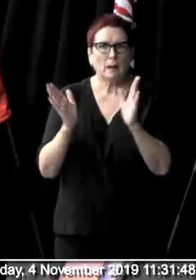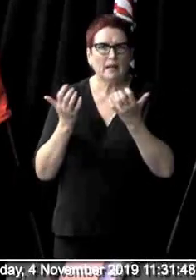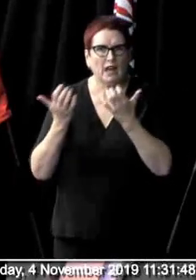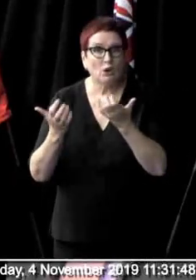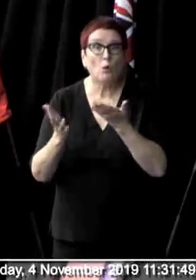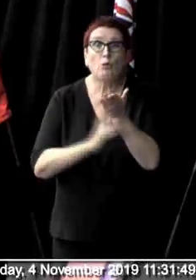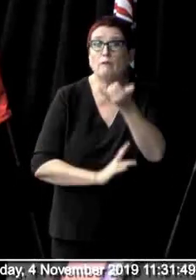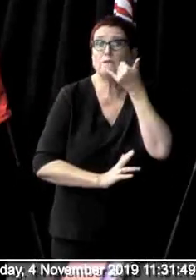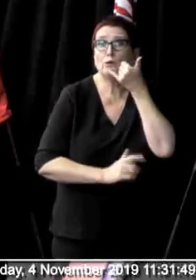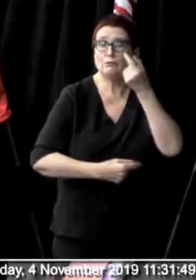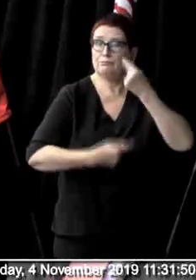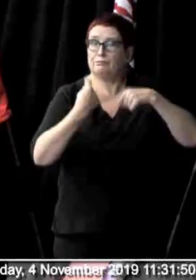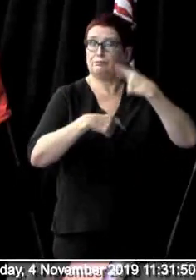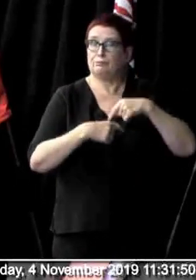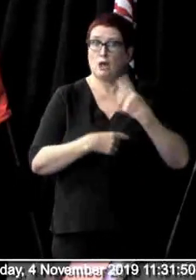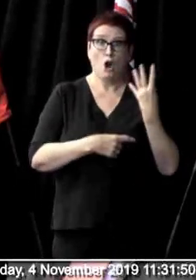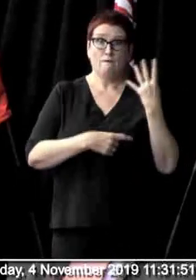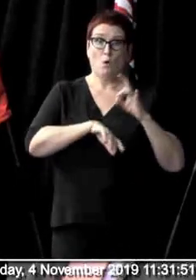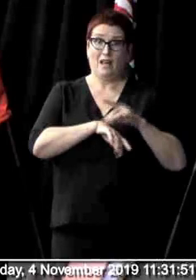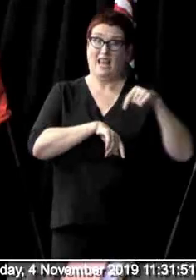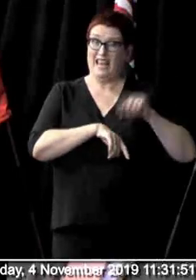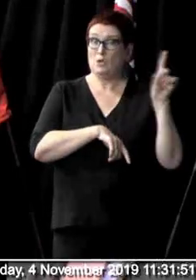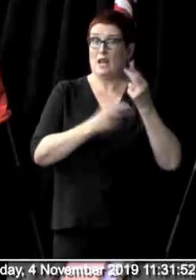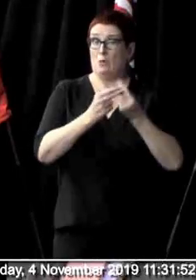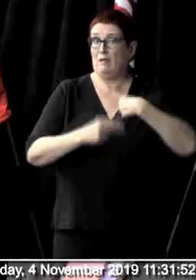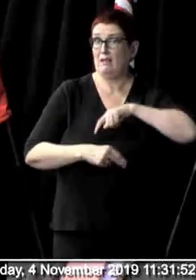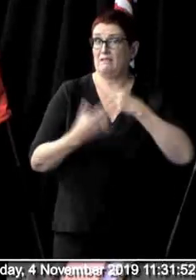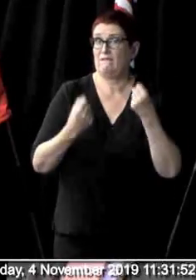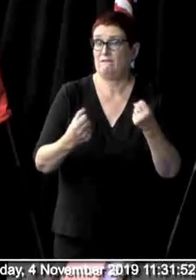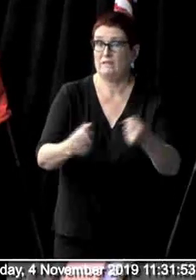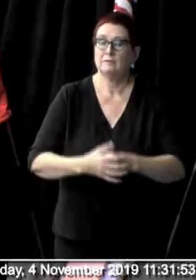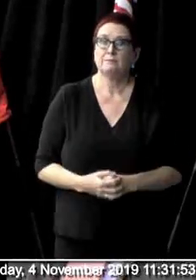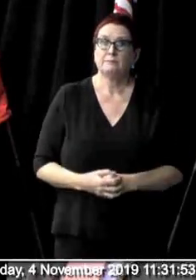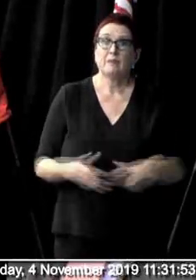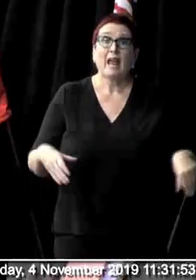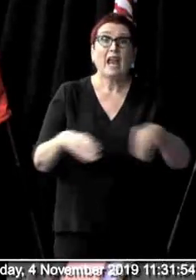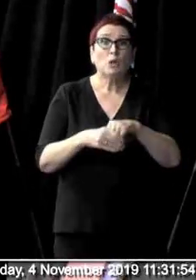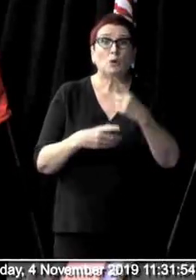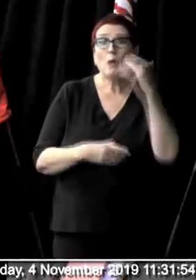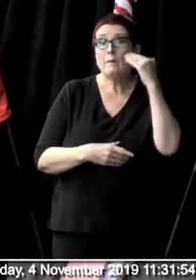Four of our counsellors are present at today’s hearing, including an indigenous male social worker.